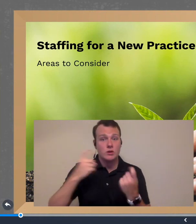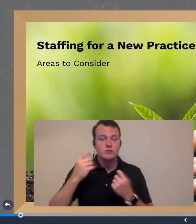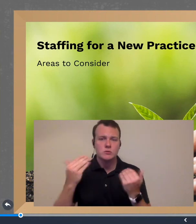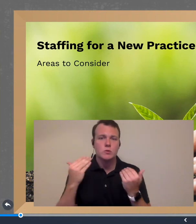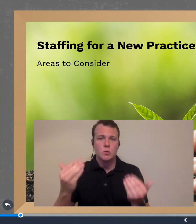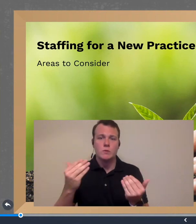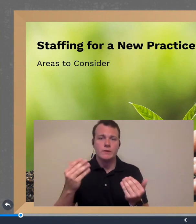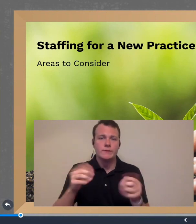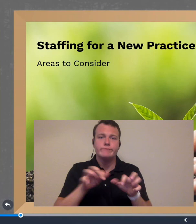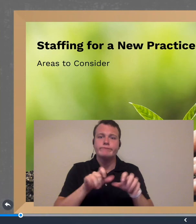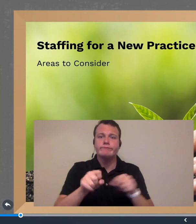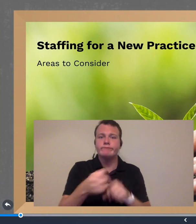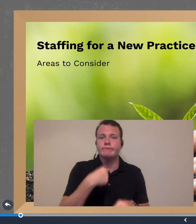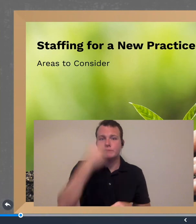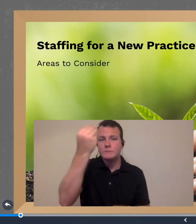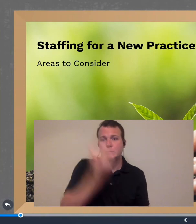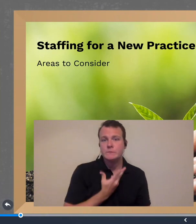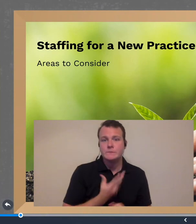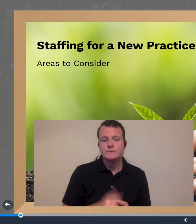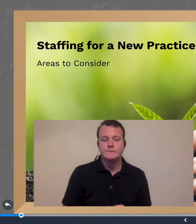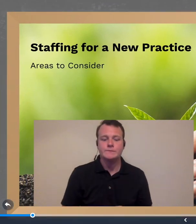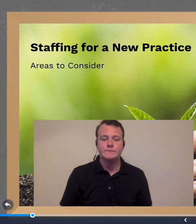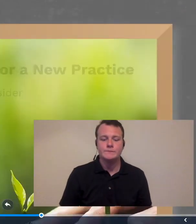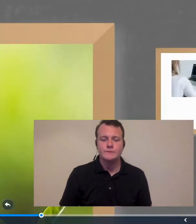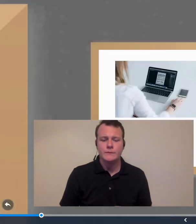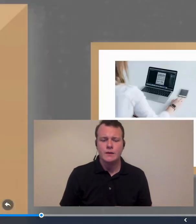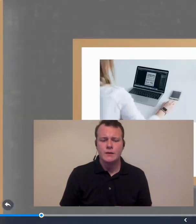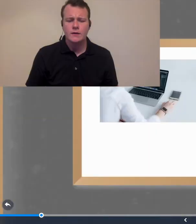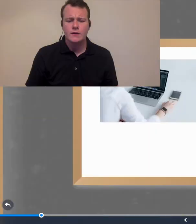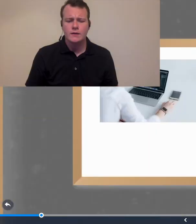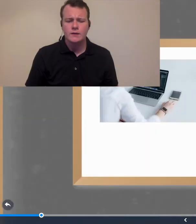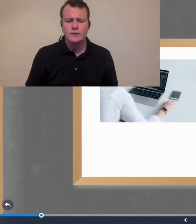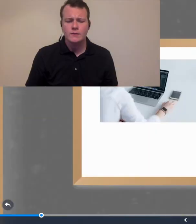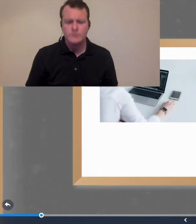questions let me know all right so stuck with automation first